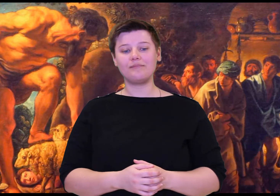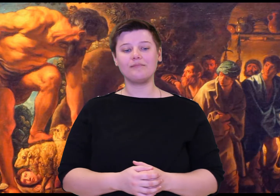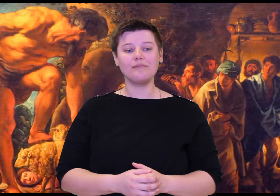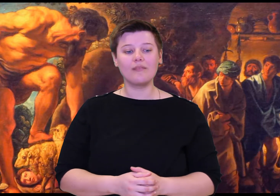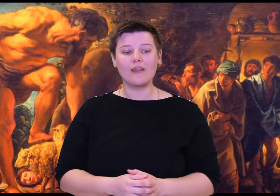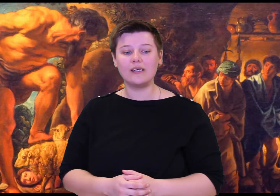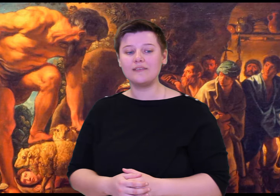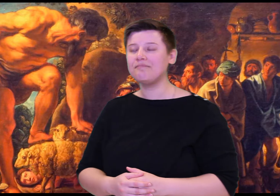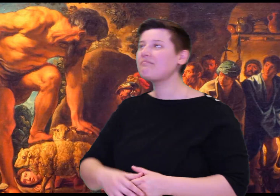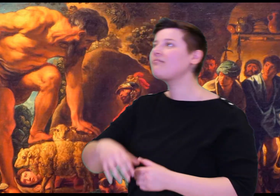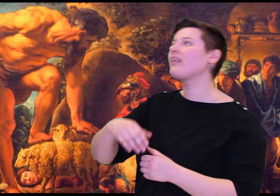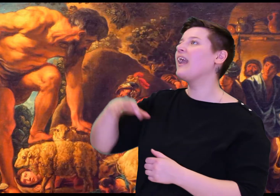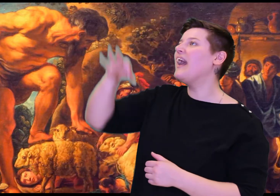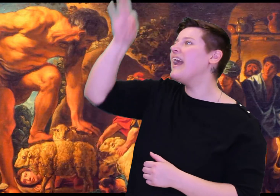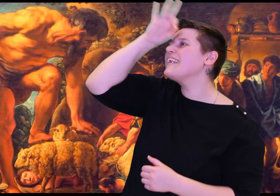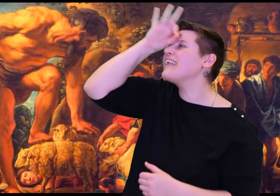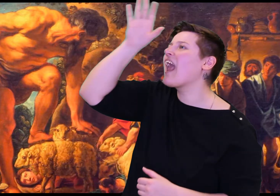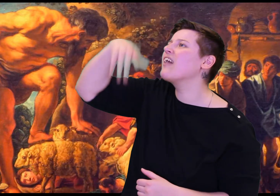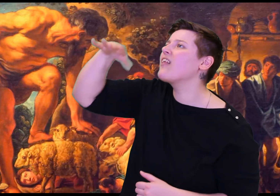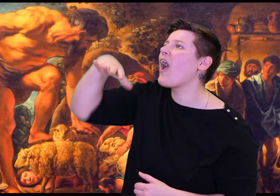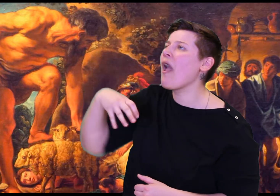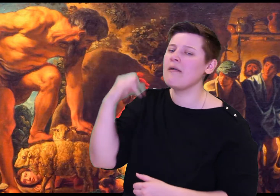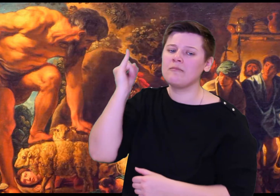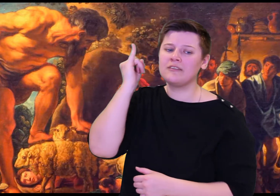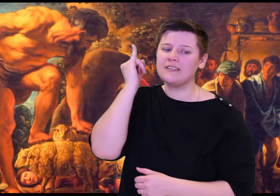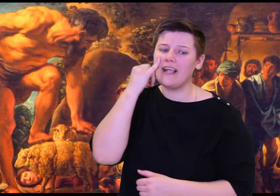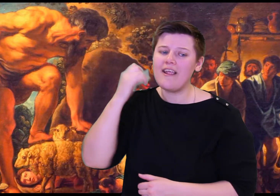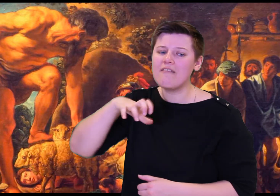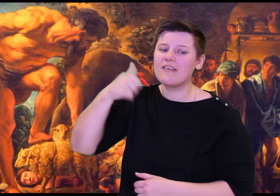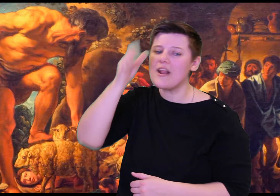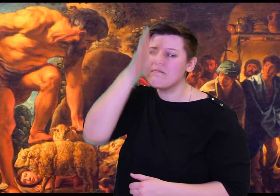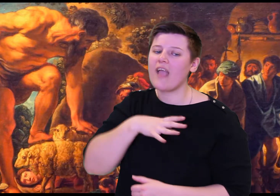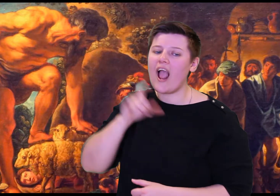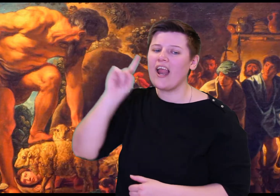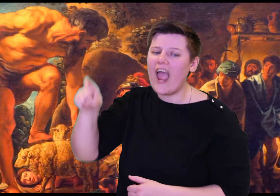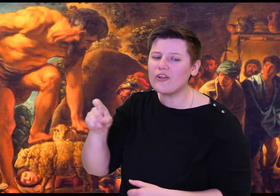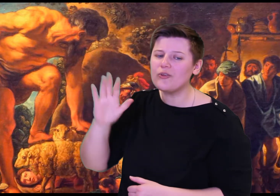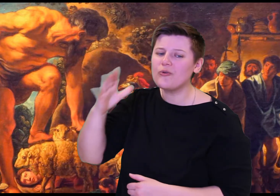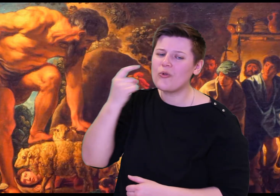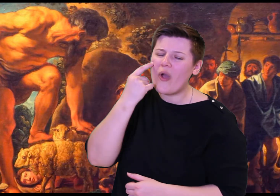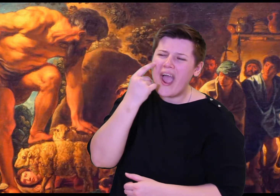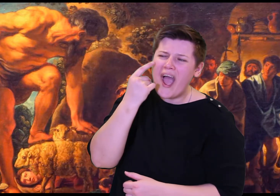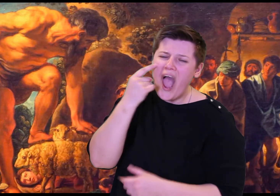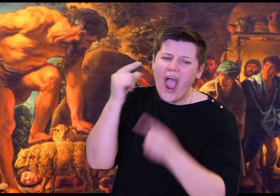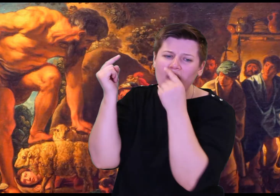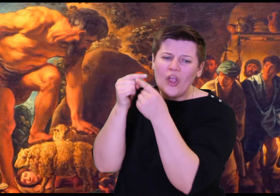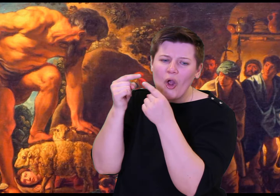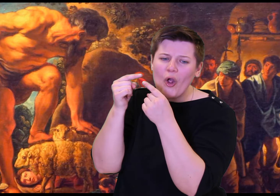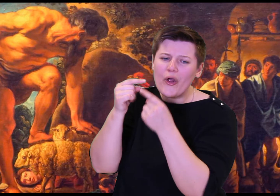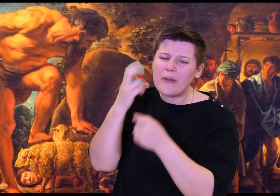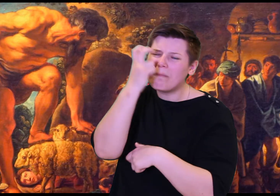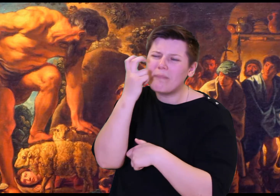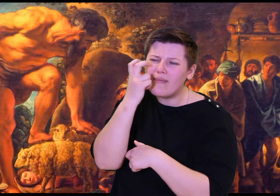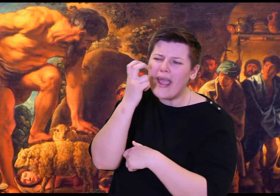'Cyclops! If any mortal asks you how your eye was mutilated and made blind, say